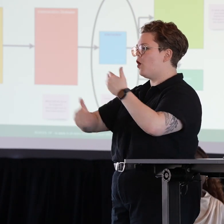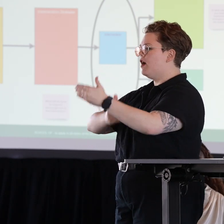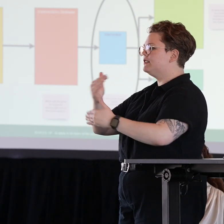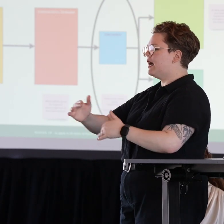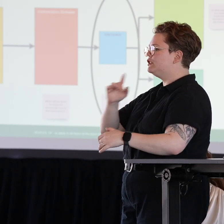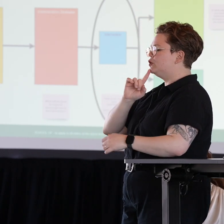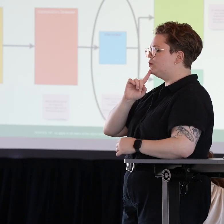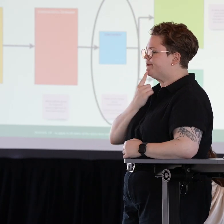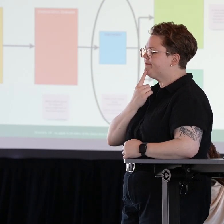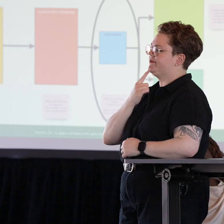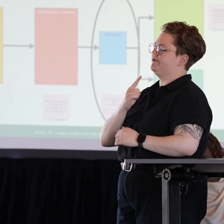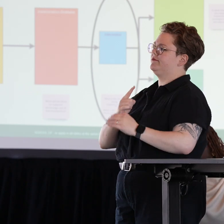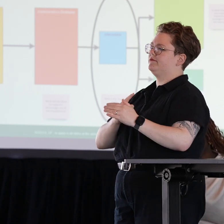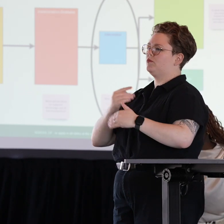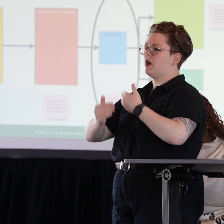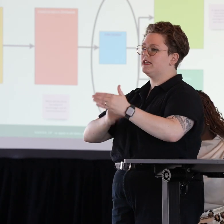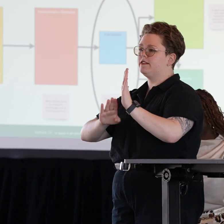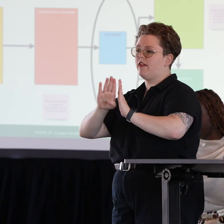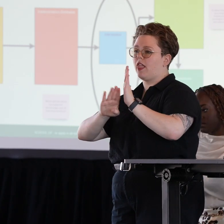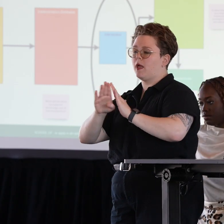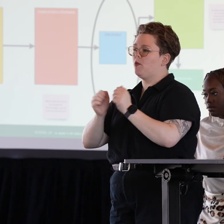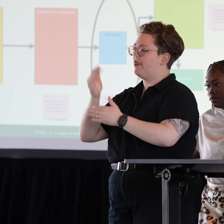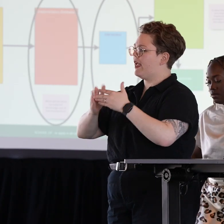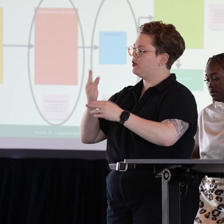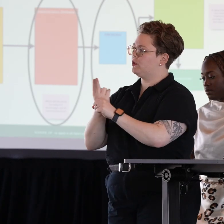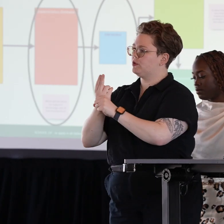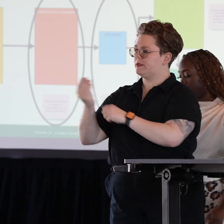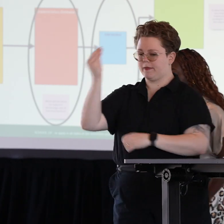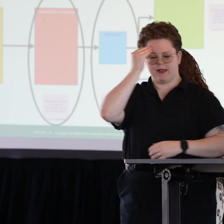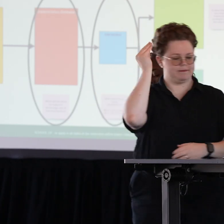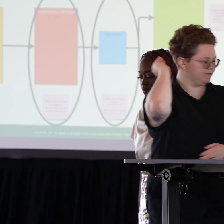that interventions are developed with end users in mind. Another